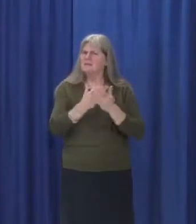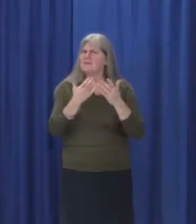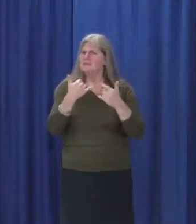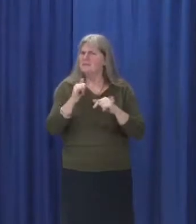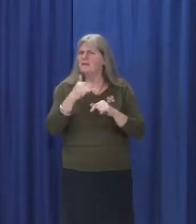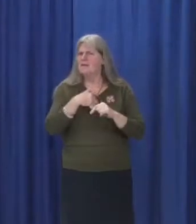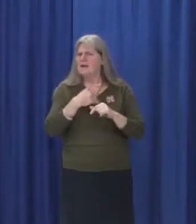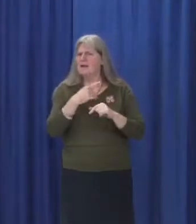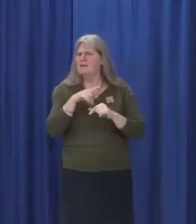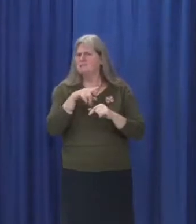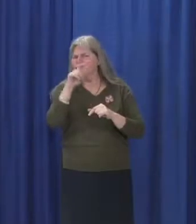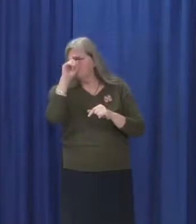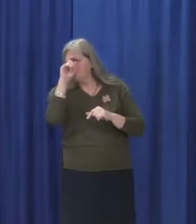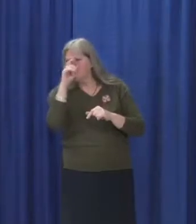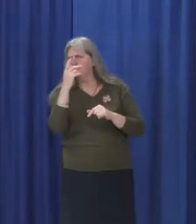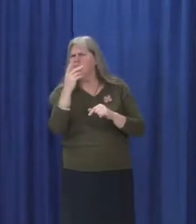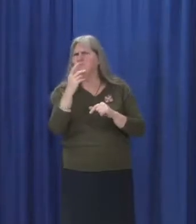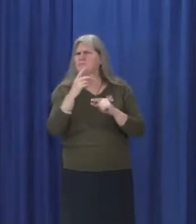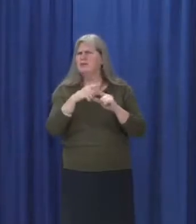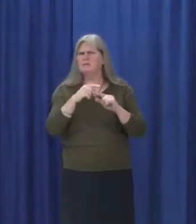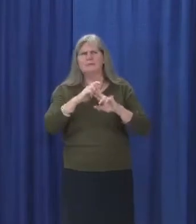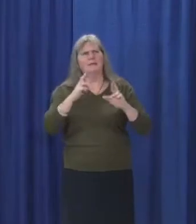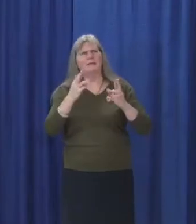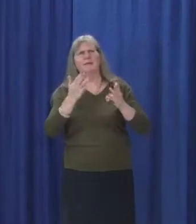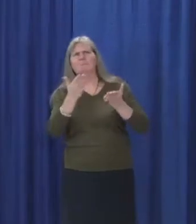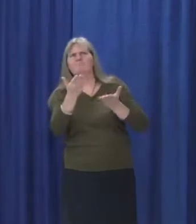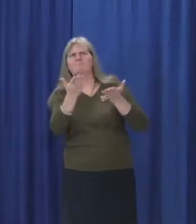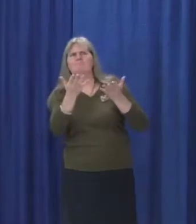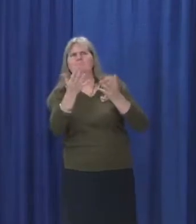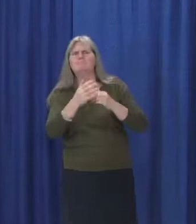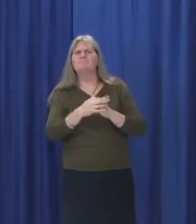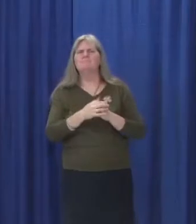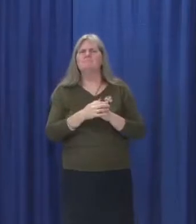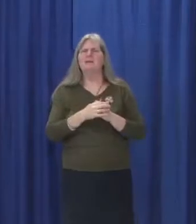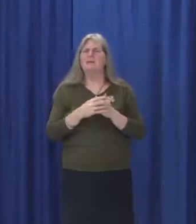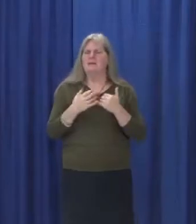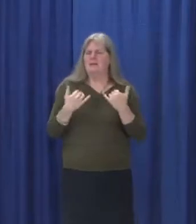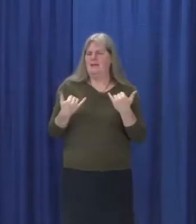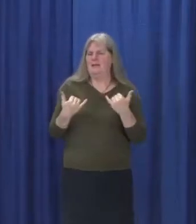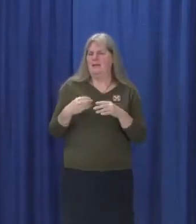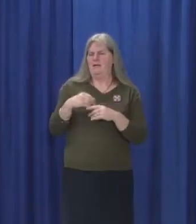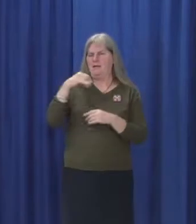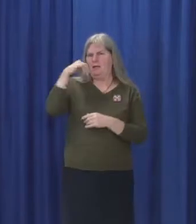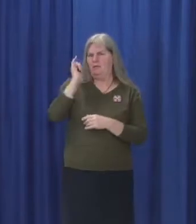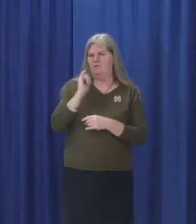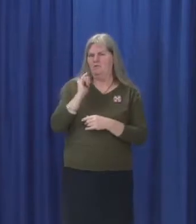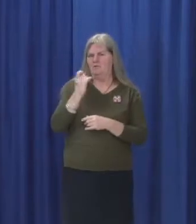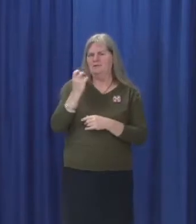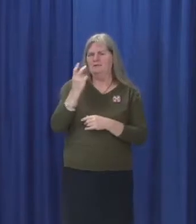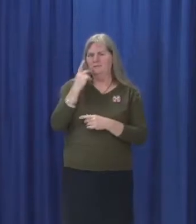questions, we are out of place where we are seeing a change